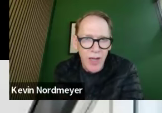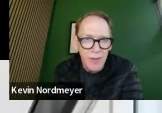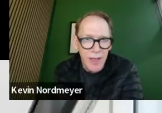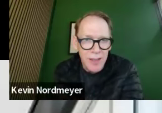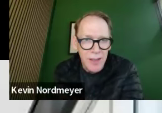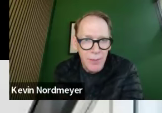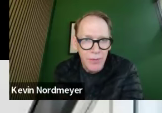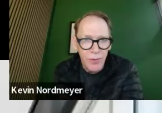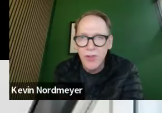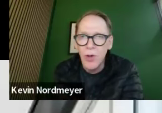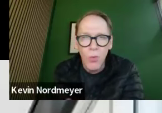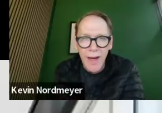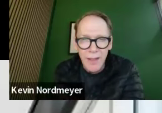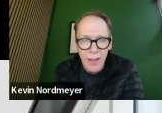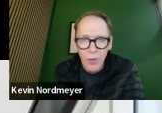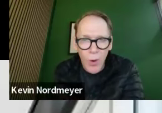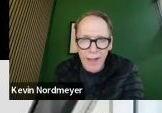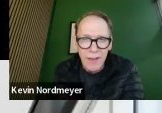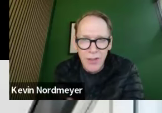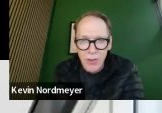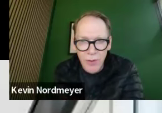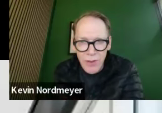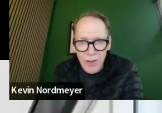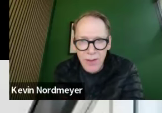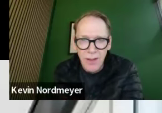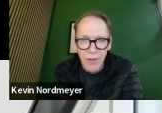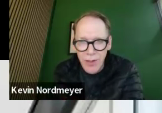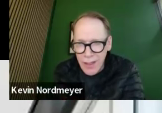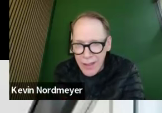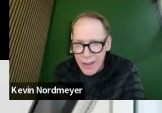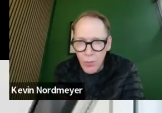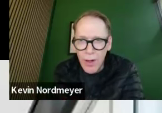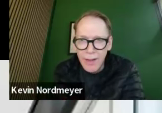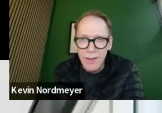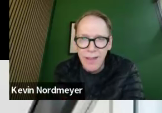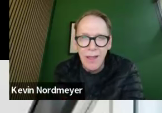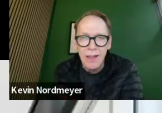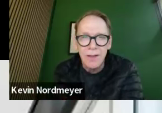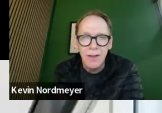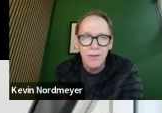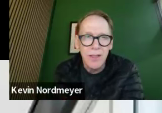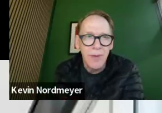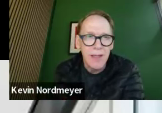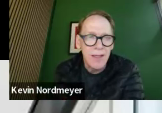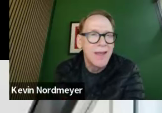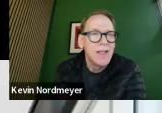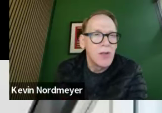as you navigate to the upper floor. It's all white surfaces, very clean and white and daylighted space.